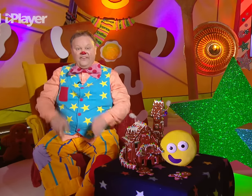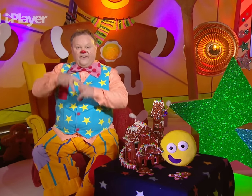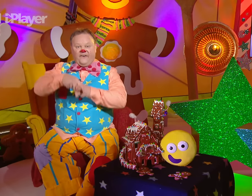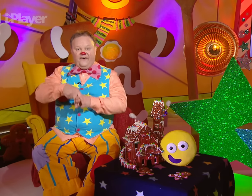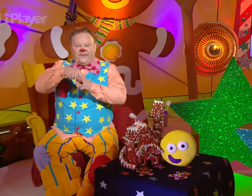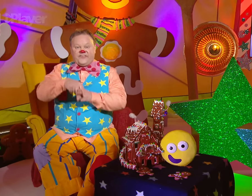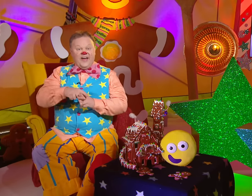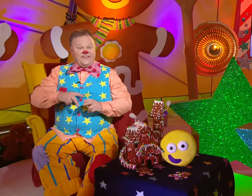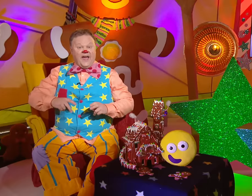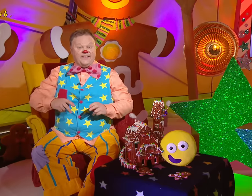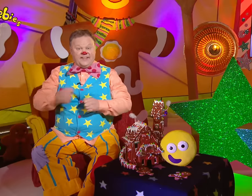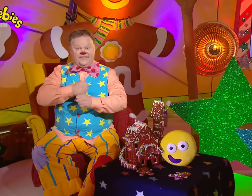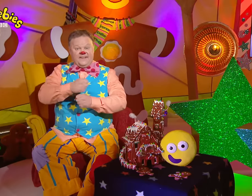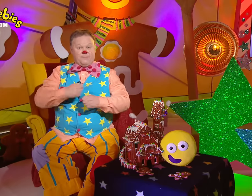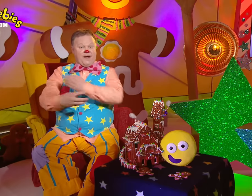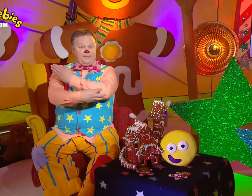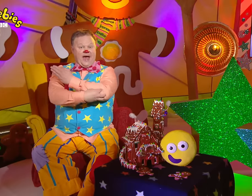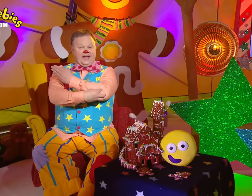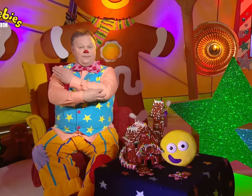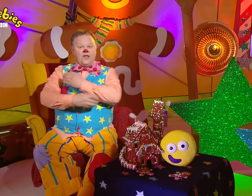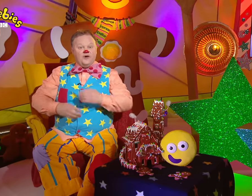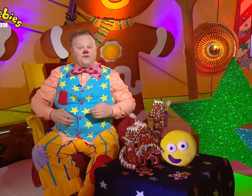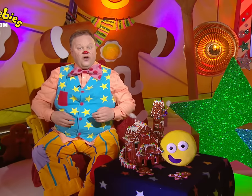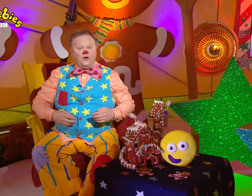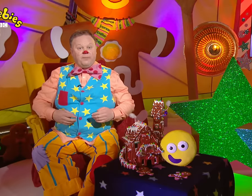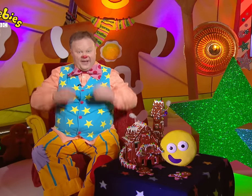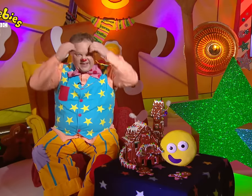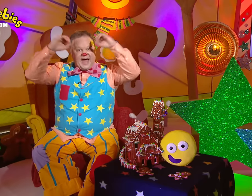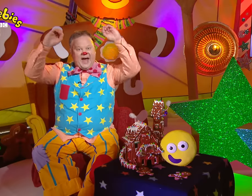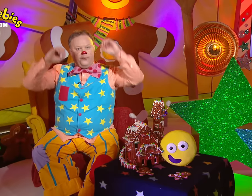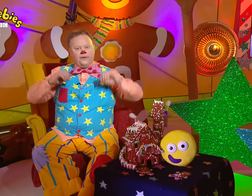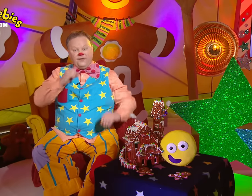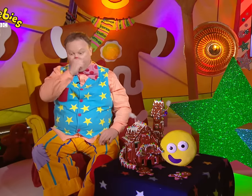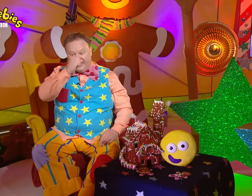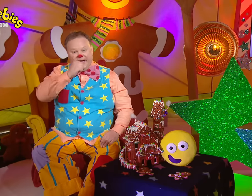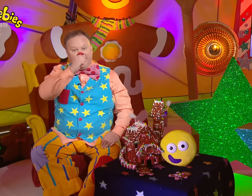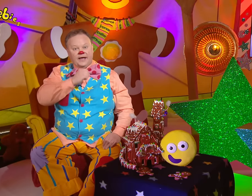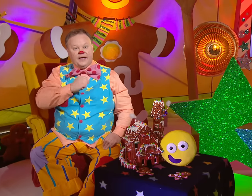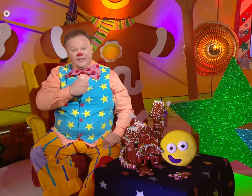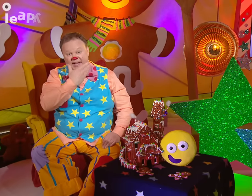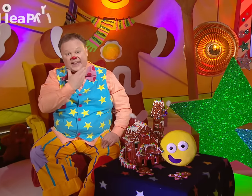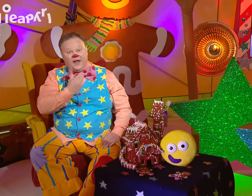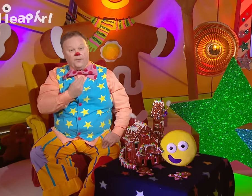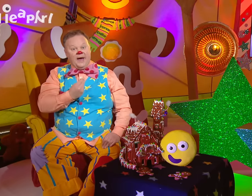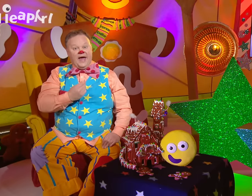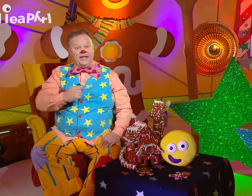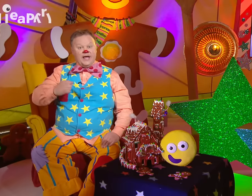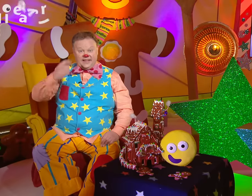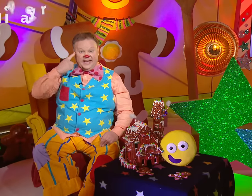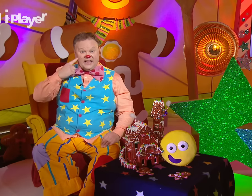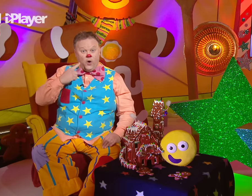the horse chased the gingerbread man followed by the cow the pig the little old man the little old